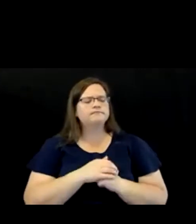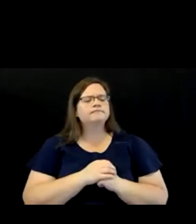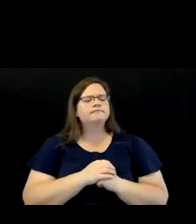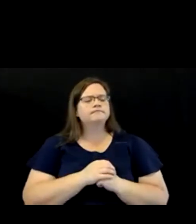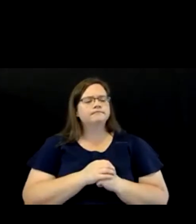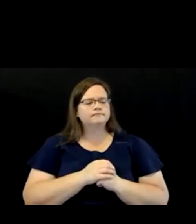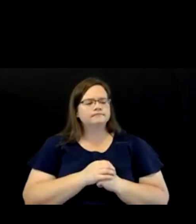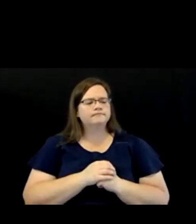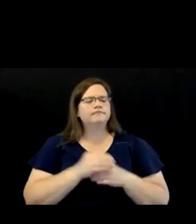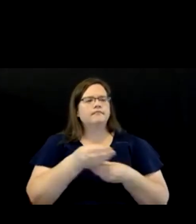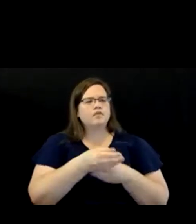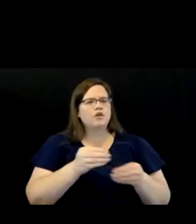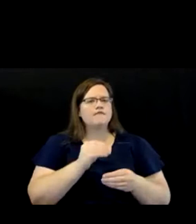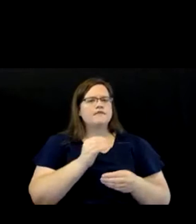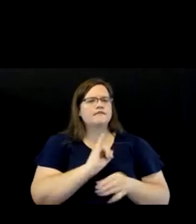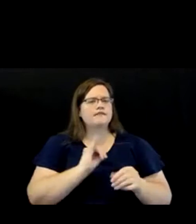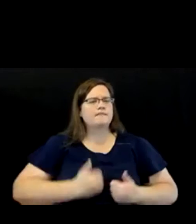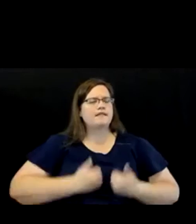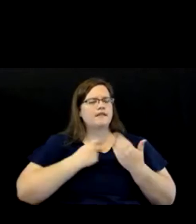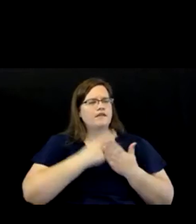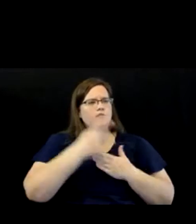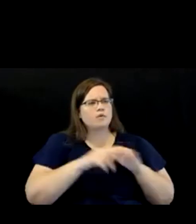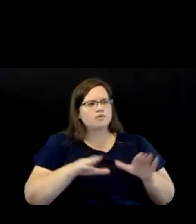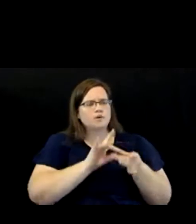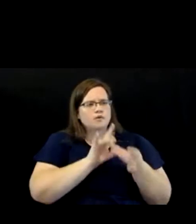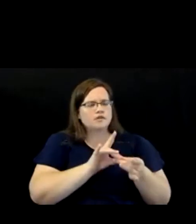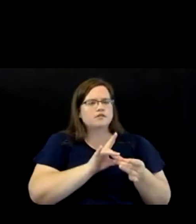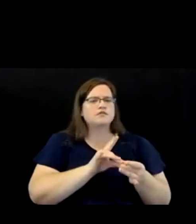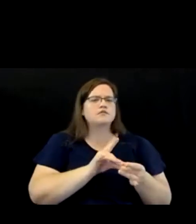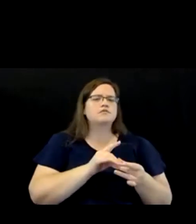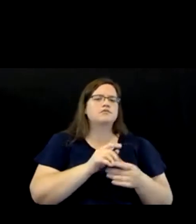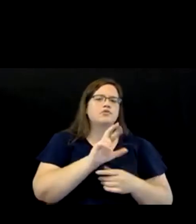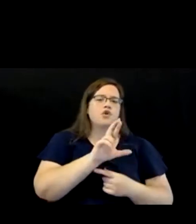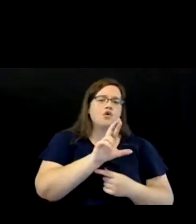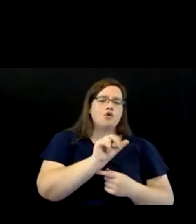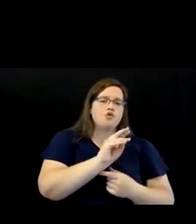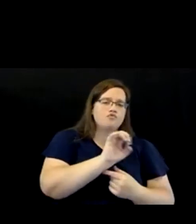Independent Living programs doing about connecting racial and disability intersectionality?